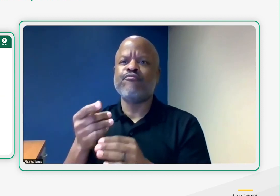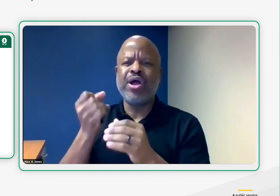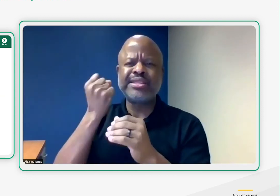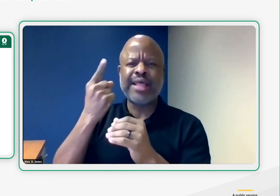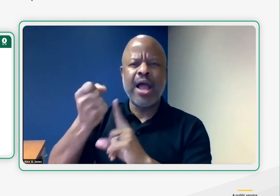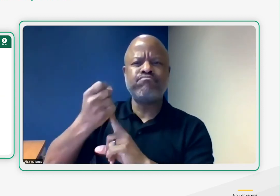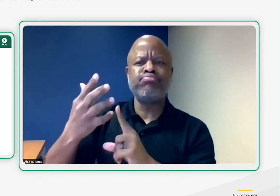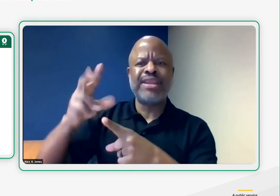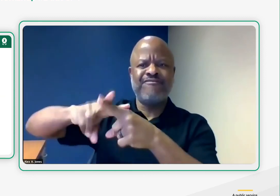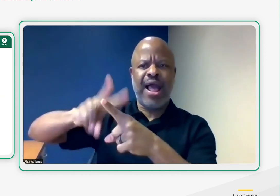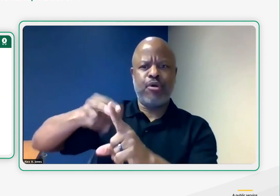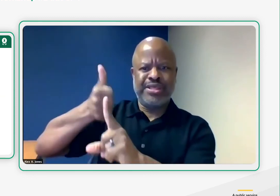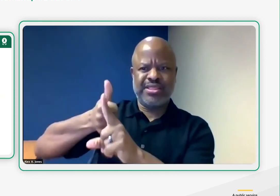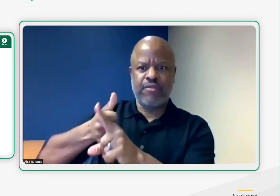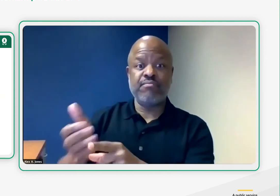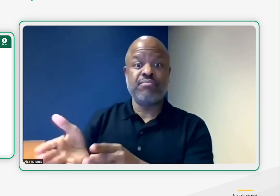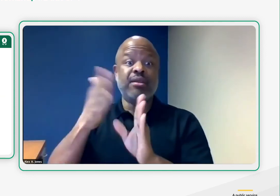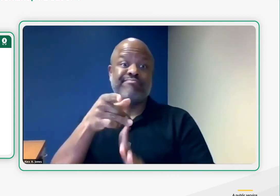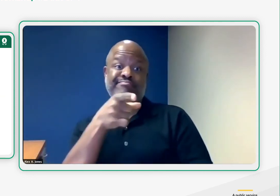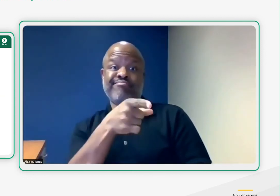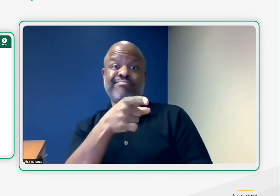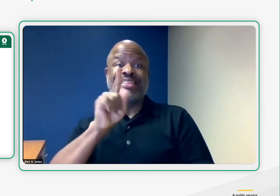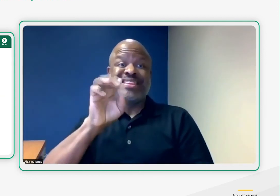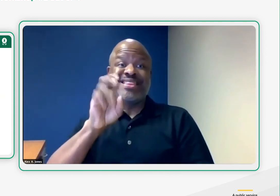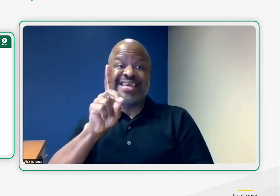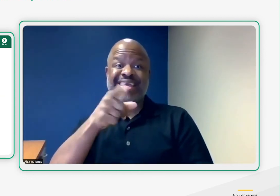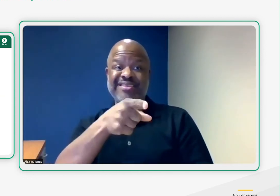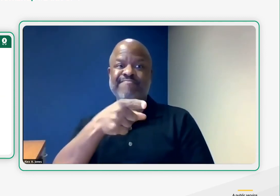It truly has a ton of vocabulary within it.